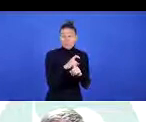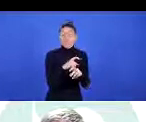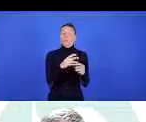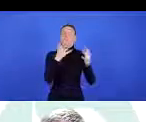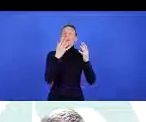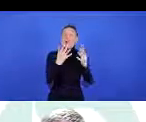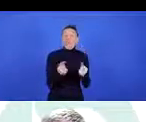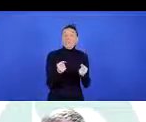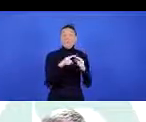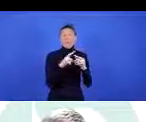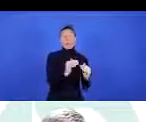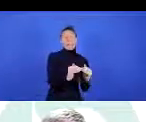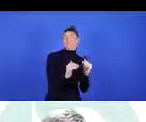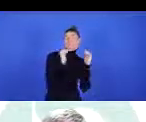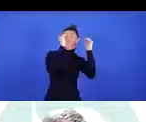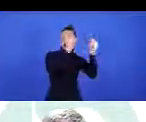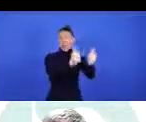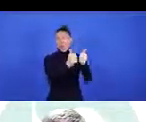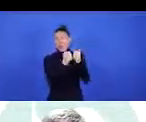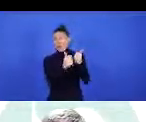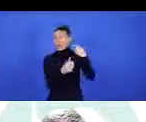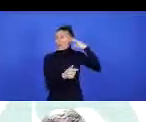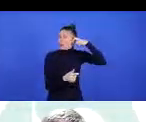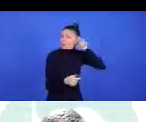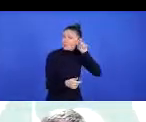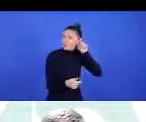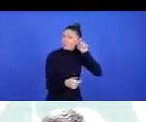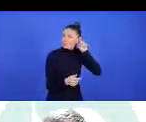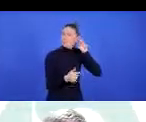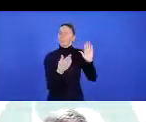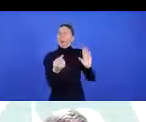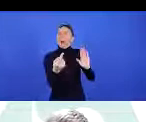For most people with severe to profound hearing loss, even the